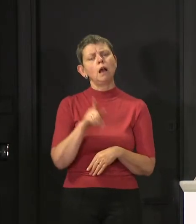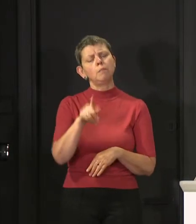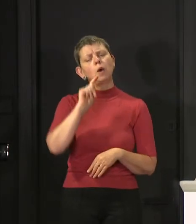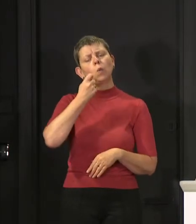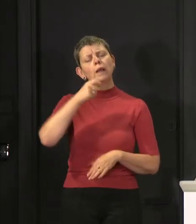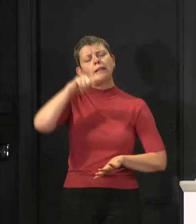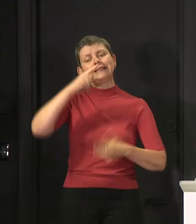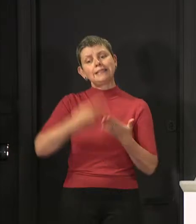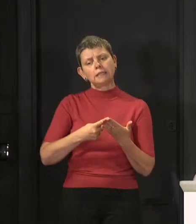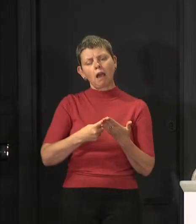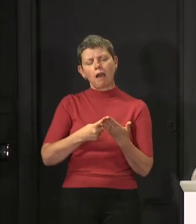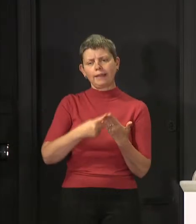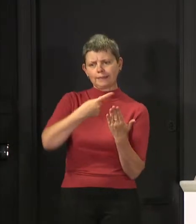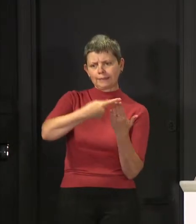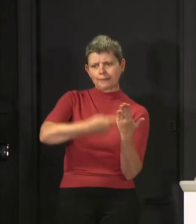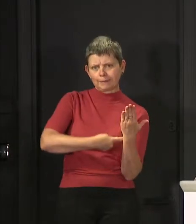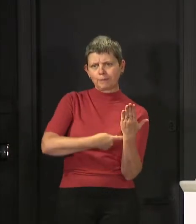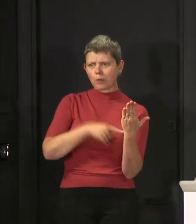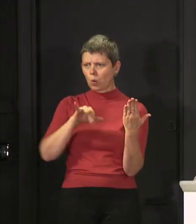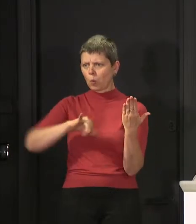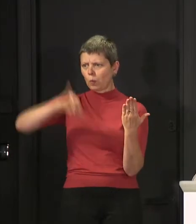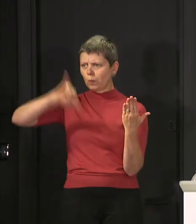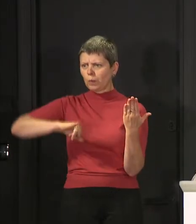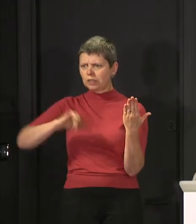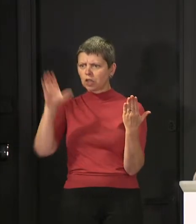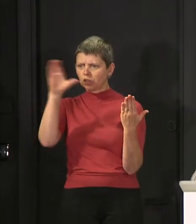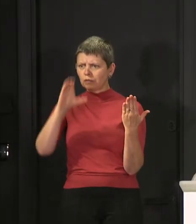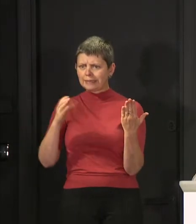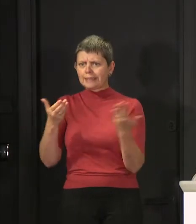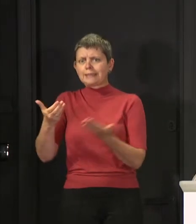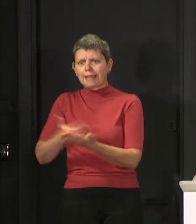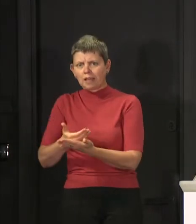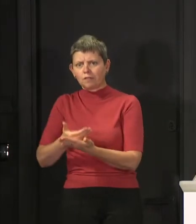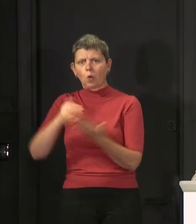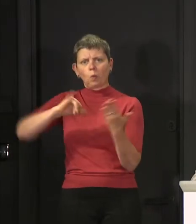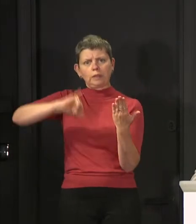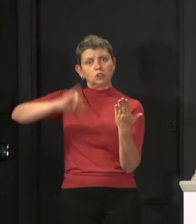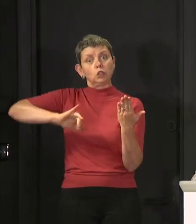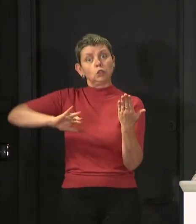can, as soon as we have done all of the assessment, that we have a duty on your behalf to do.